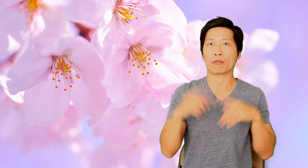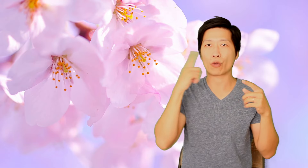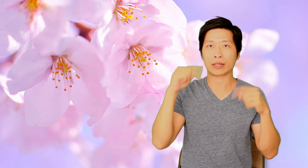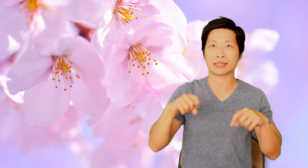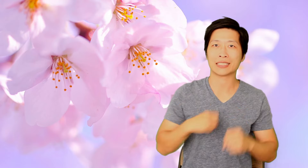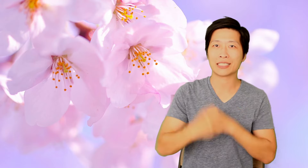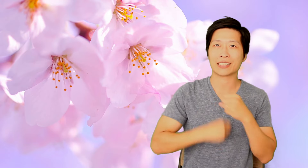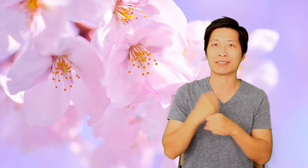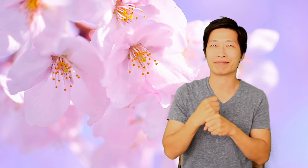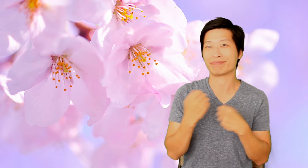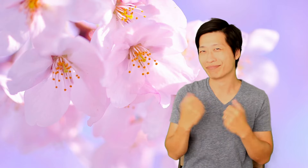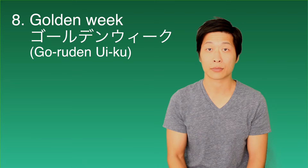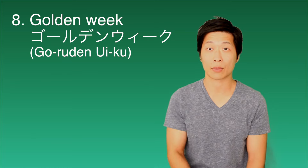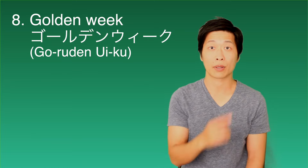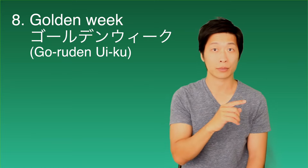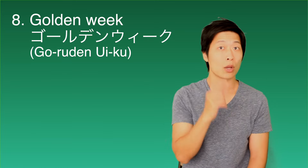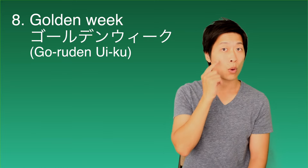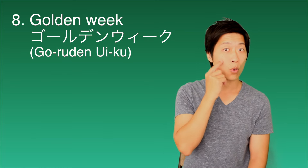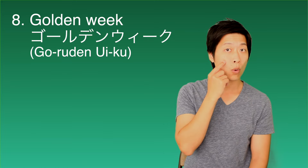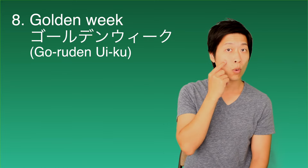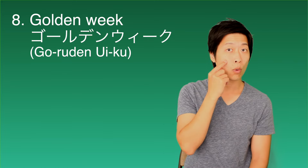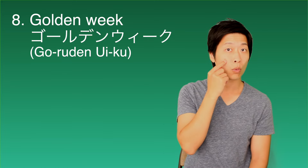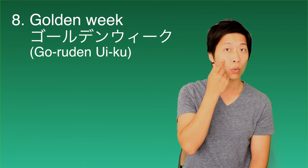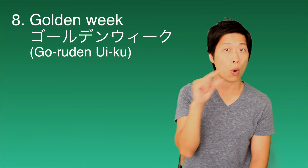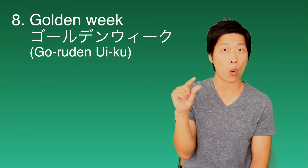growth or a new beginning